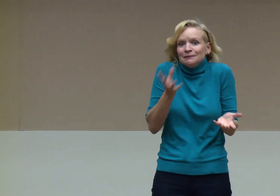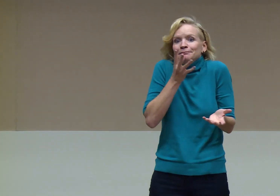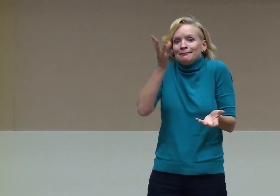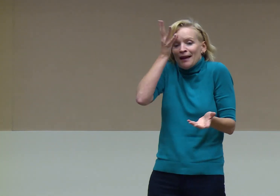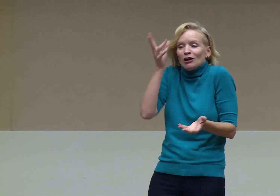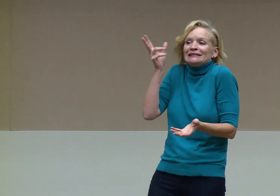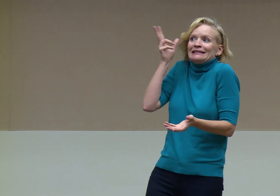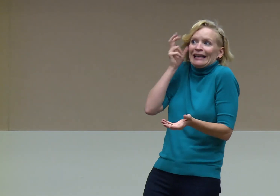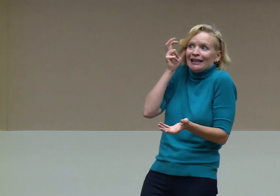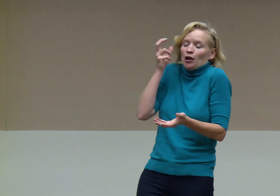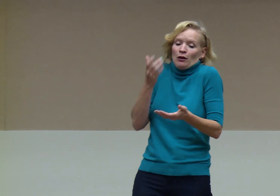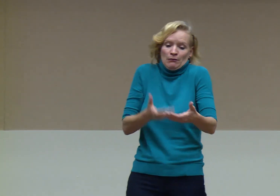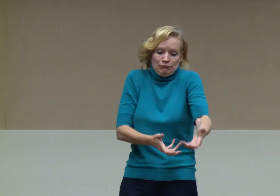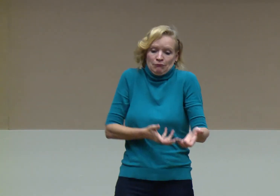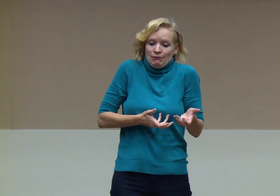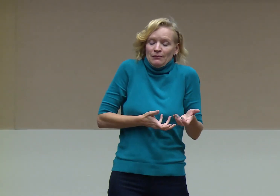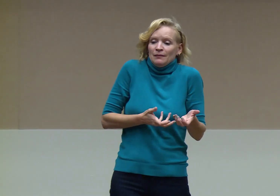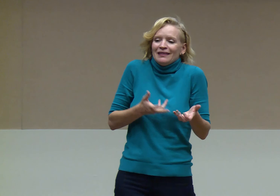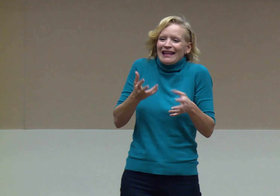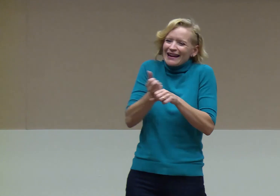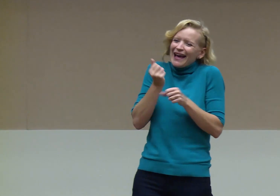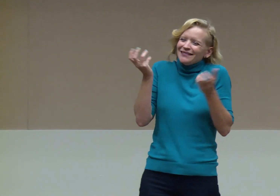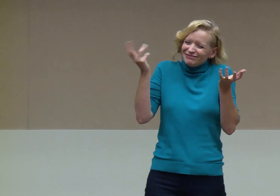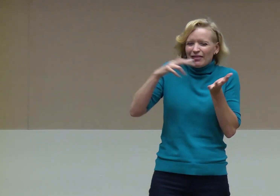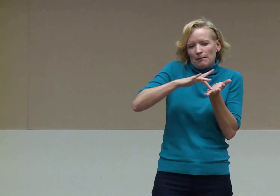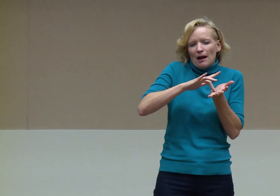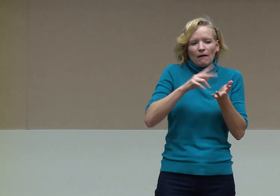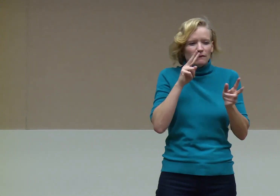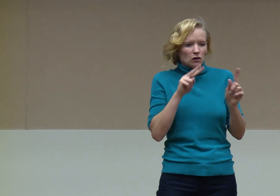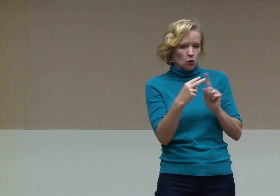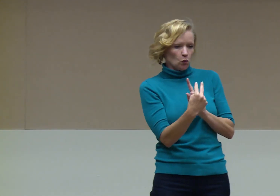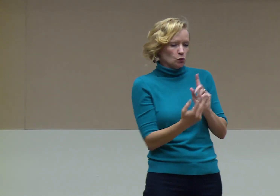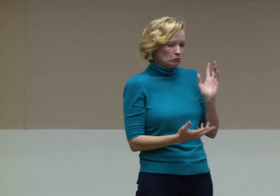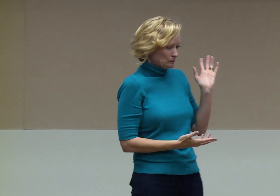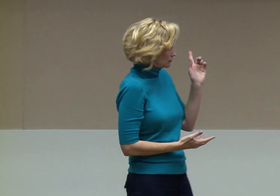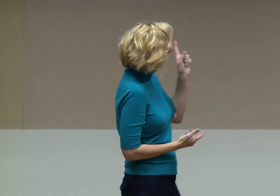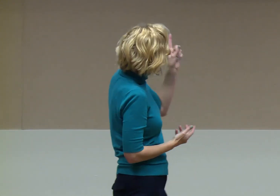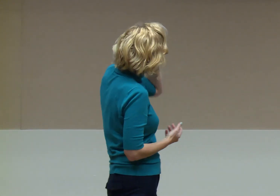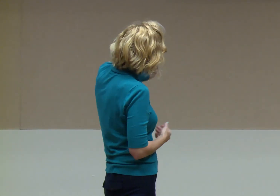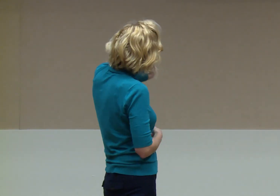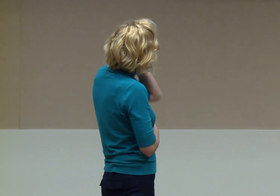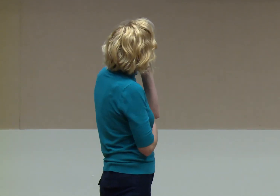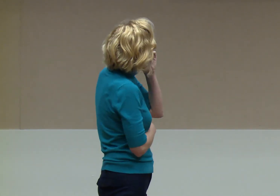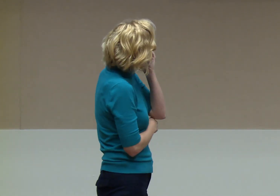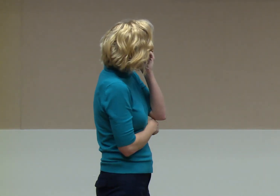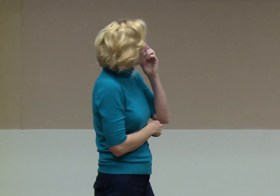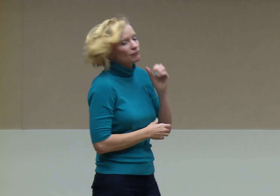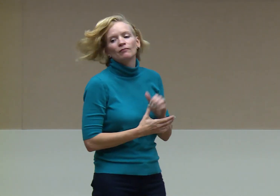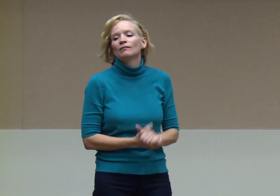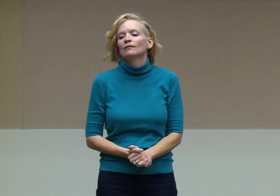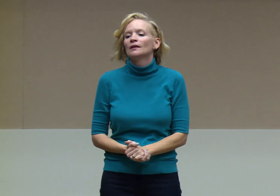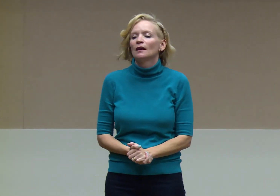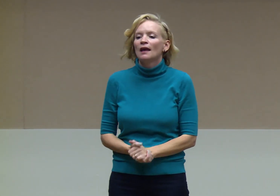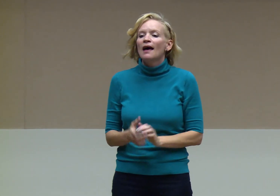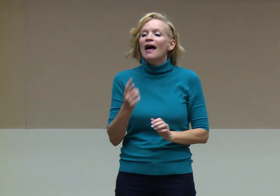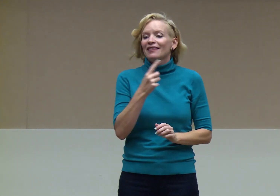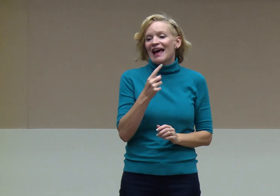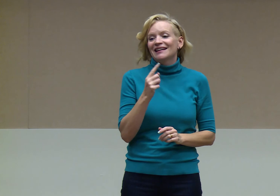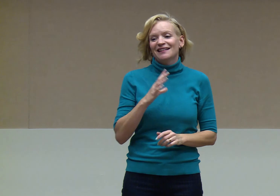Typically, what happens is they get the medical view, as you can read here.